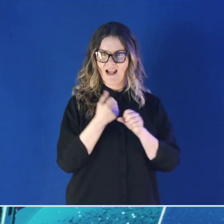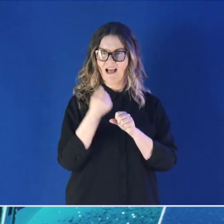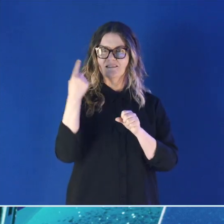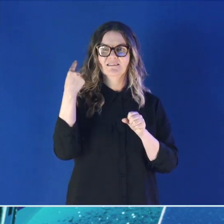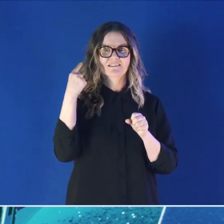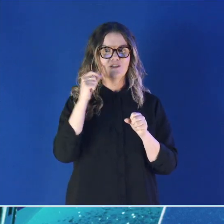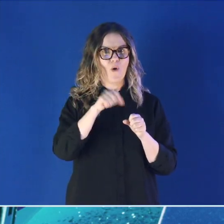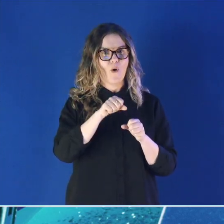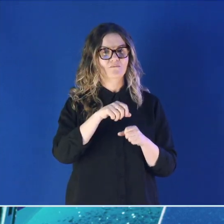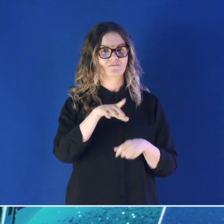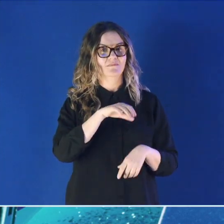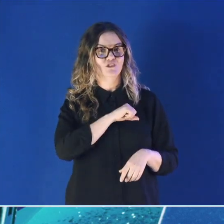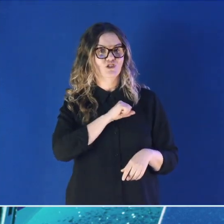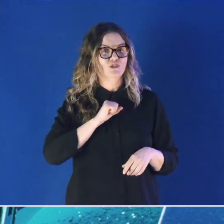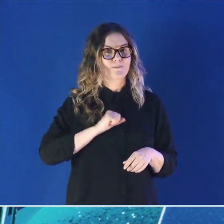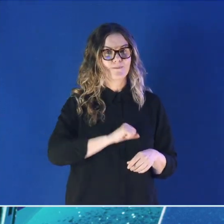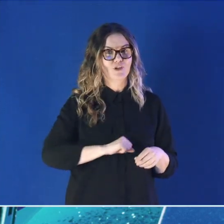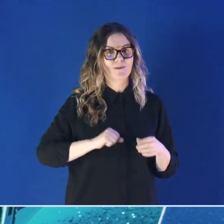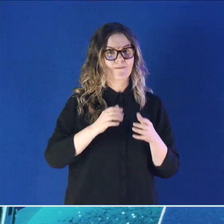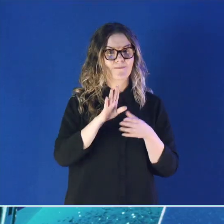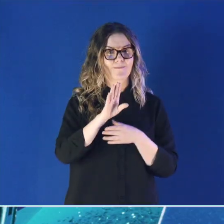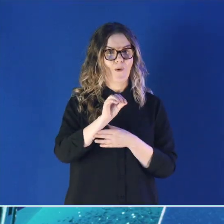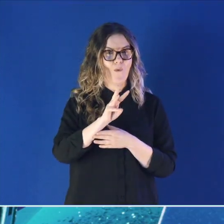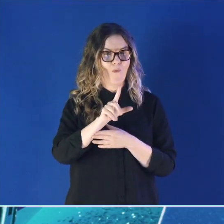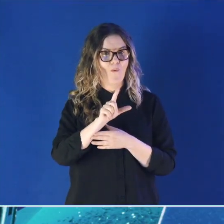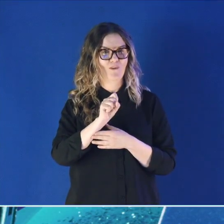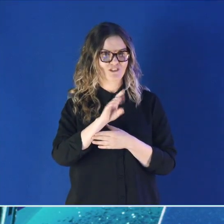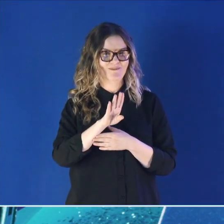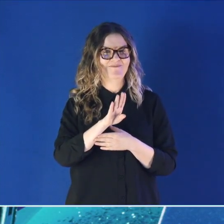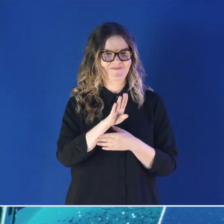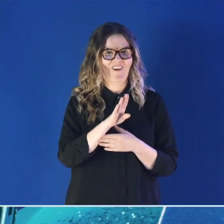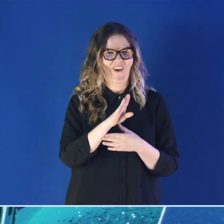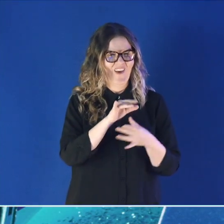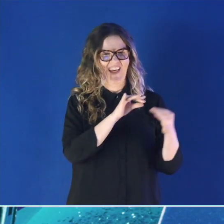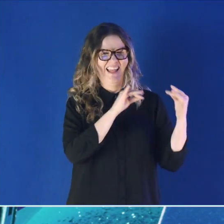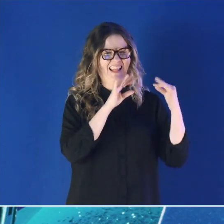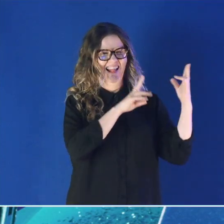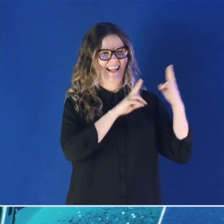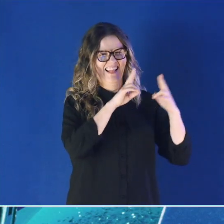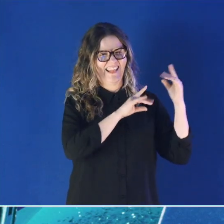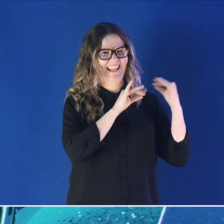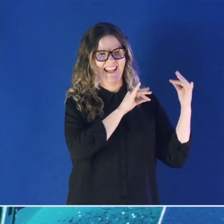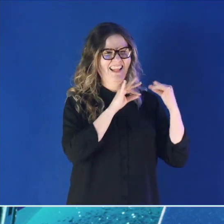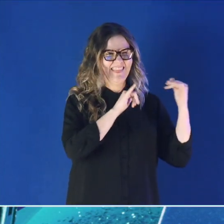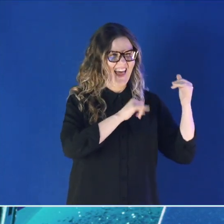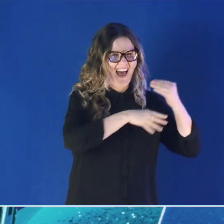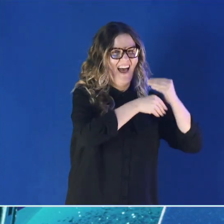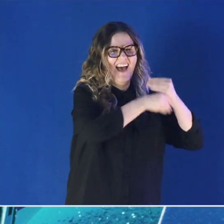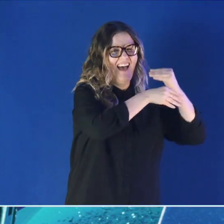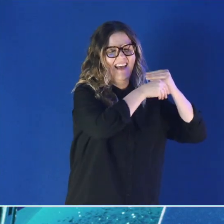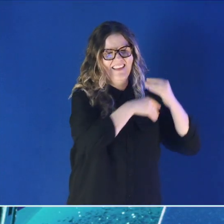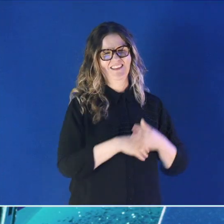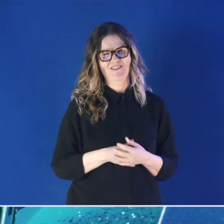You're going to take double dip with the NFL. I mean, Super Bowl. I guess it's by its own self. Yeah, legit.